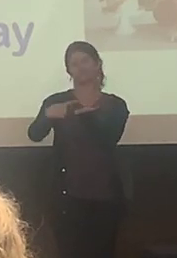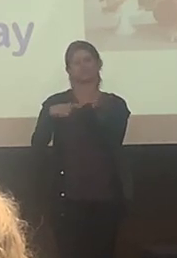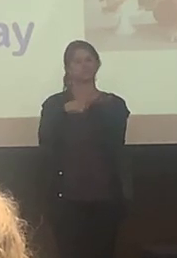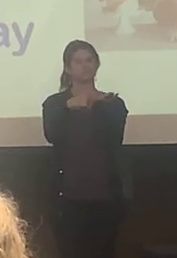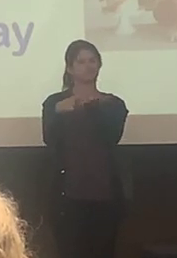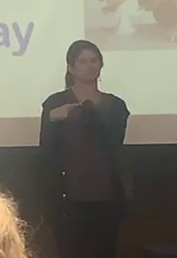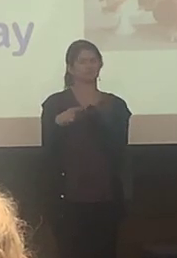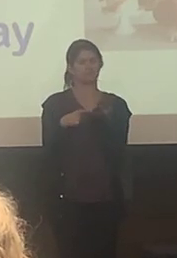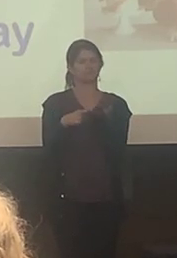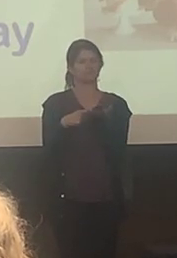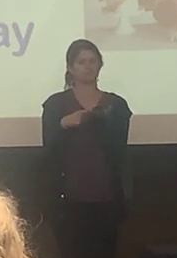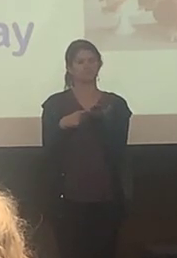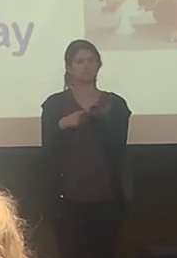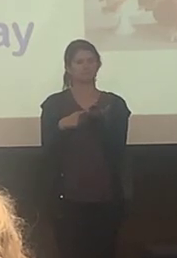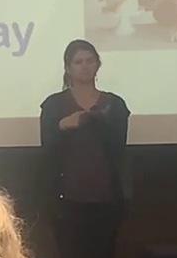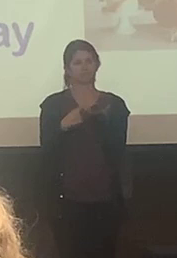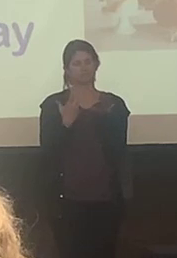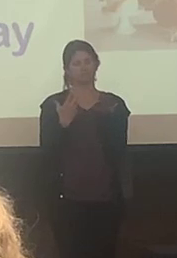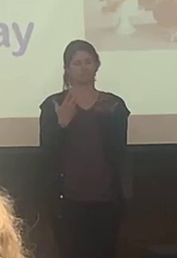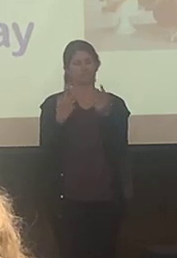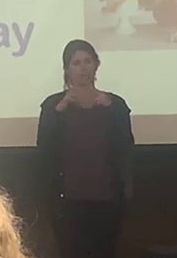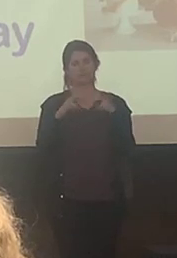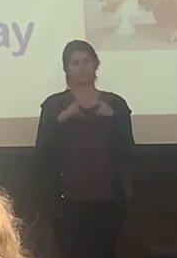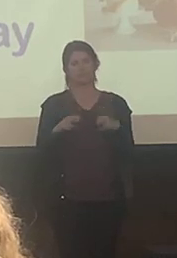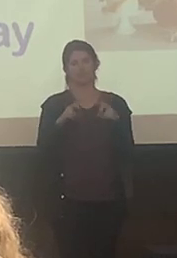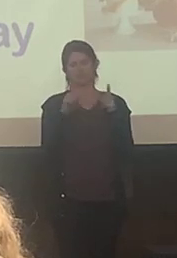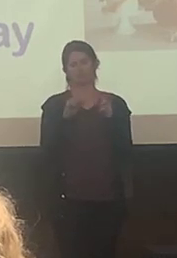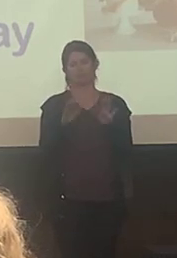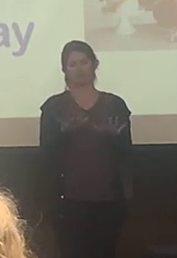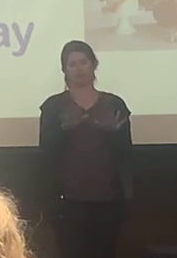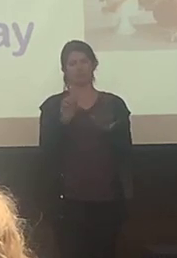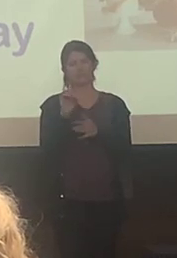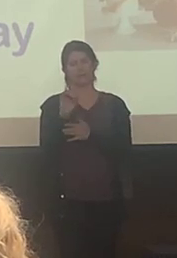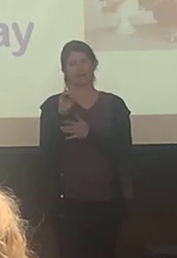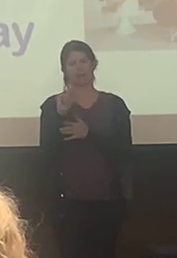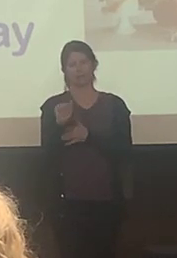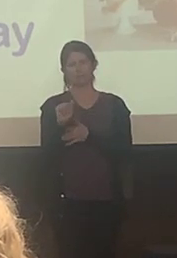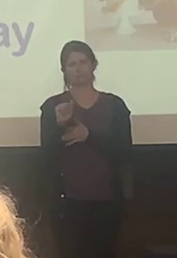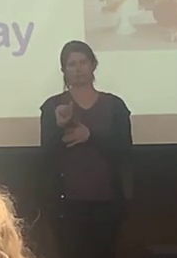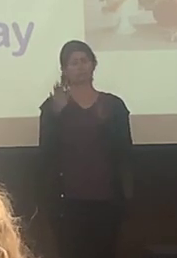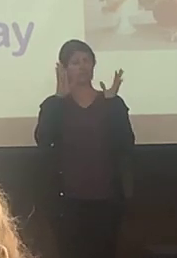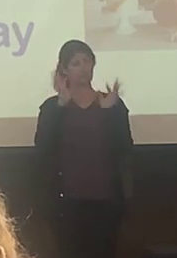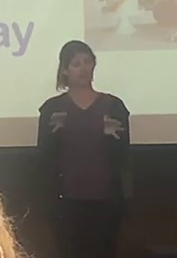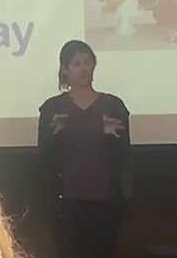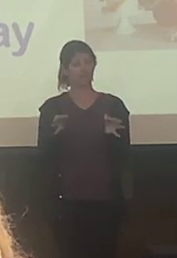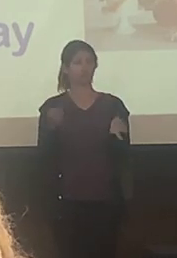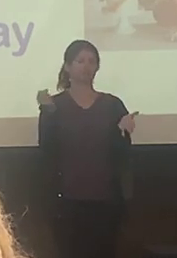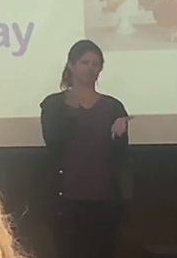um